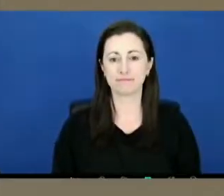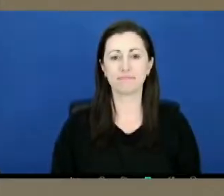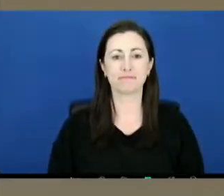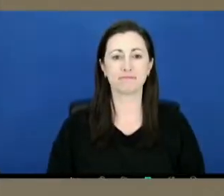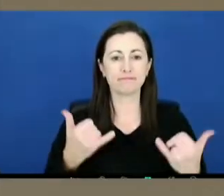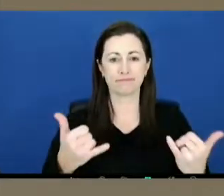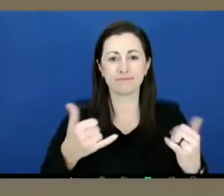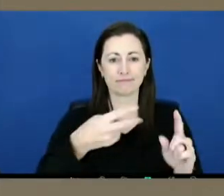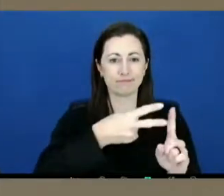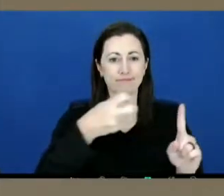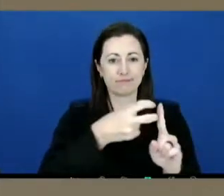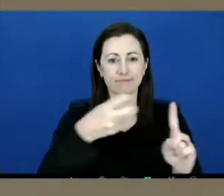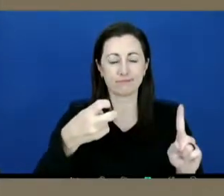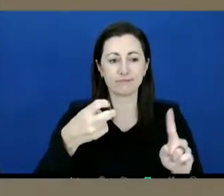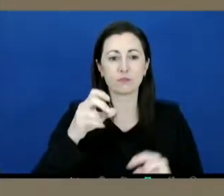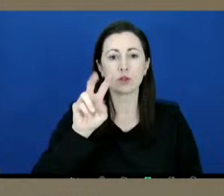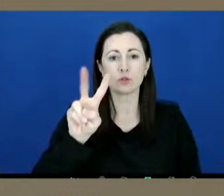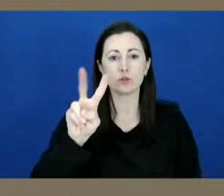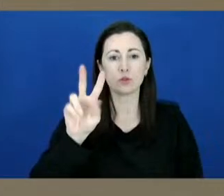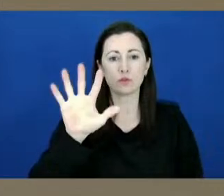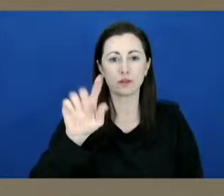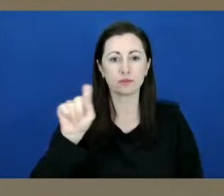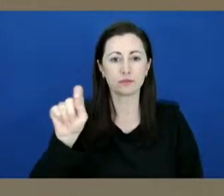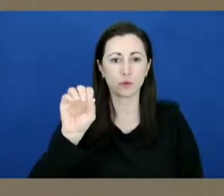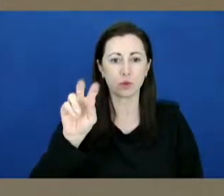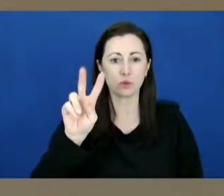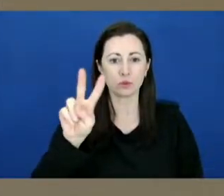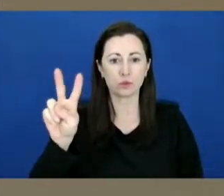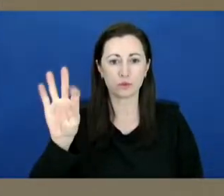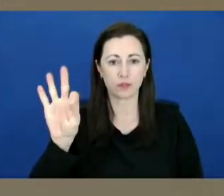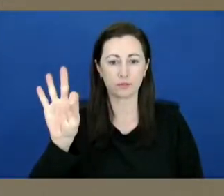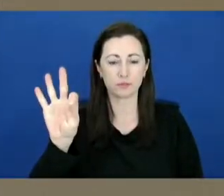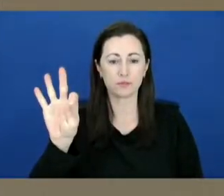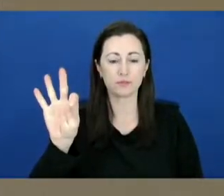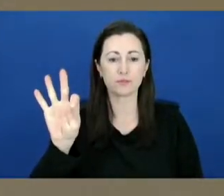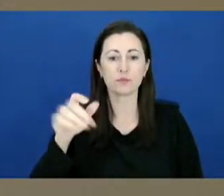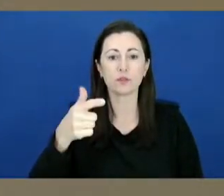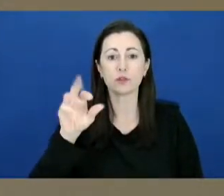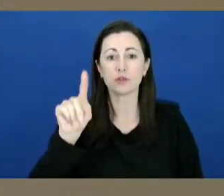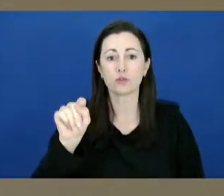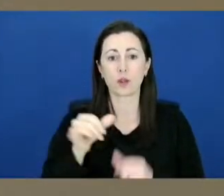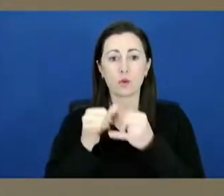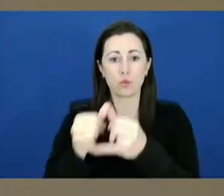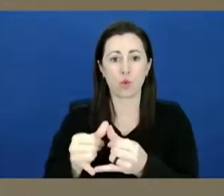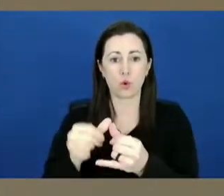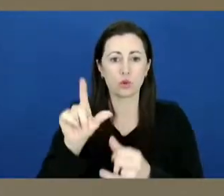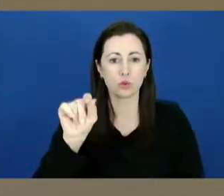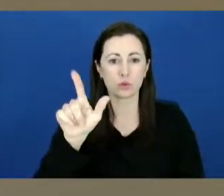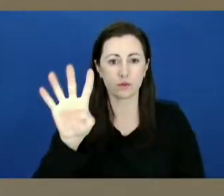ALL RIGHT.